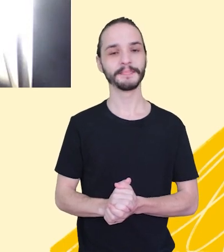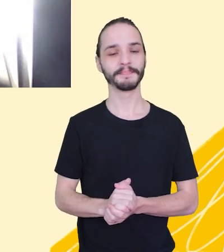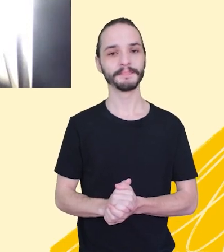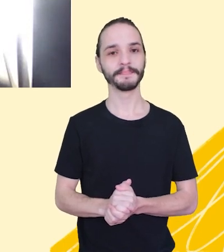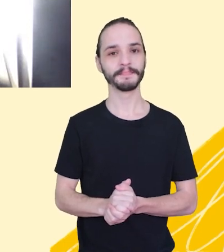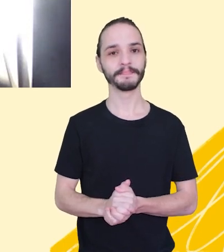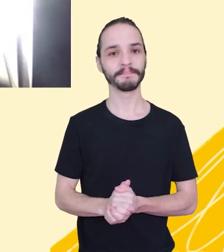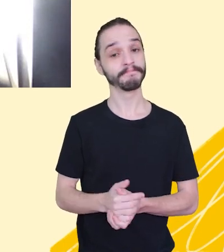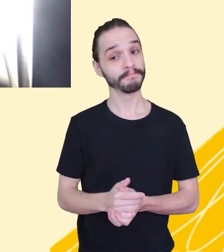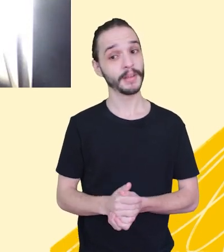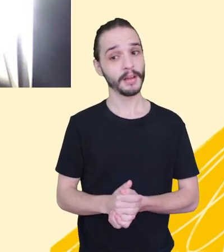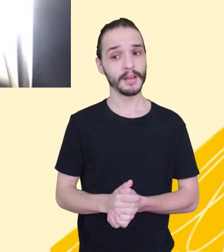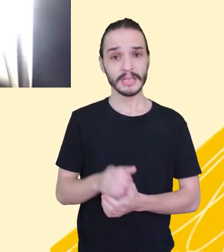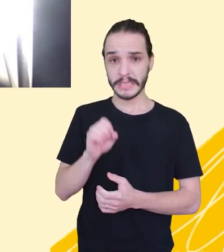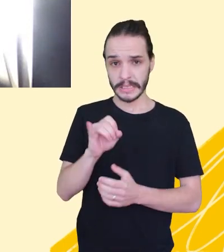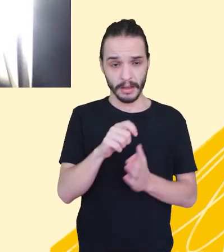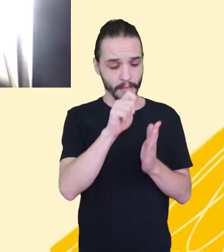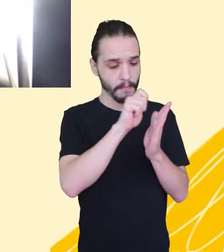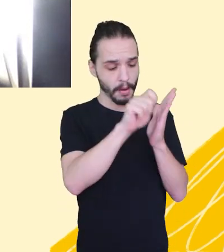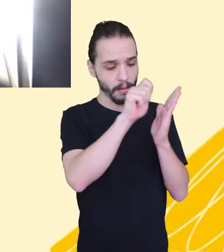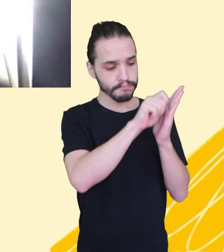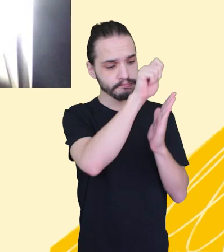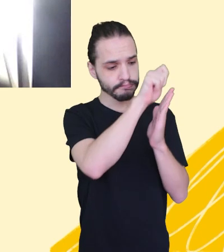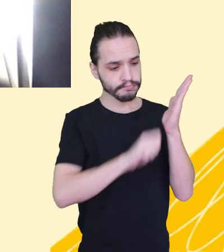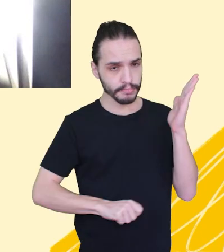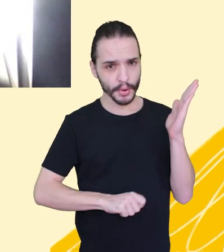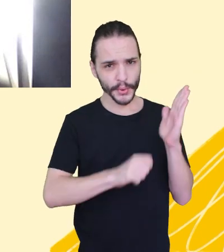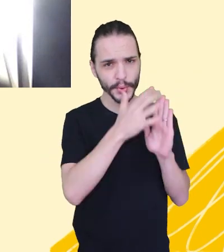if what is written on the paper is not really